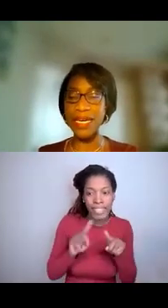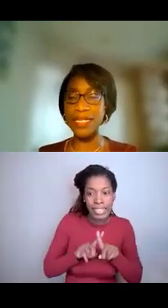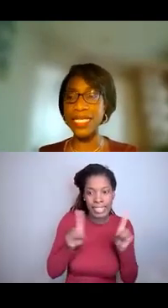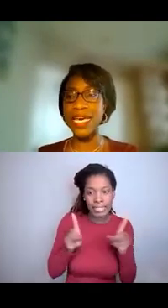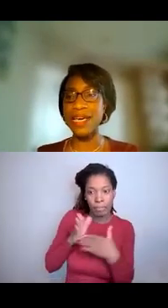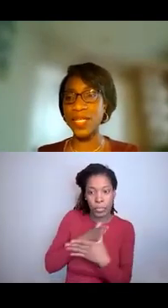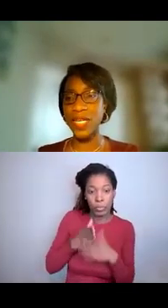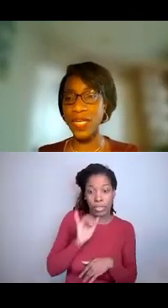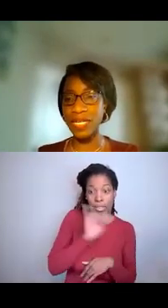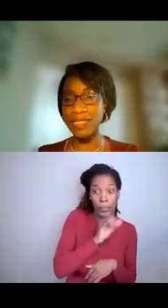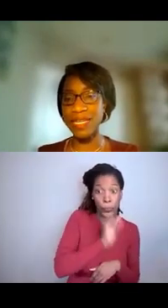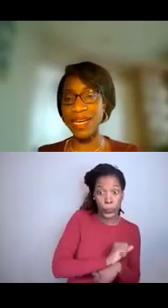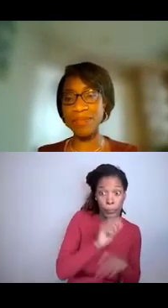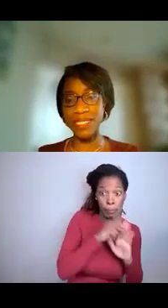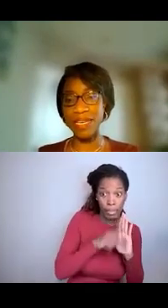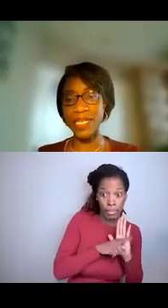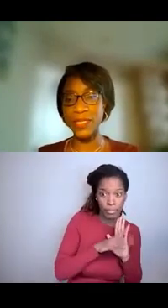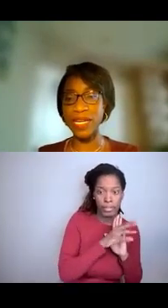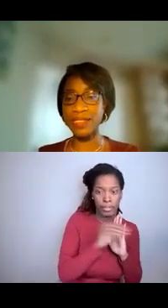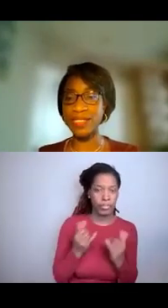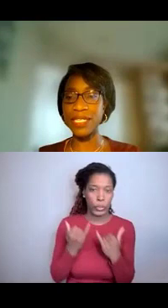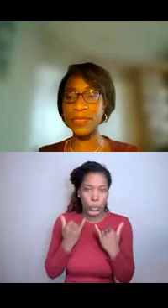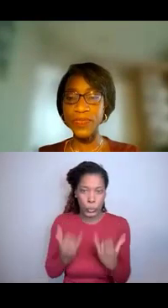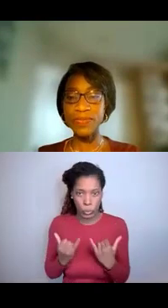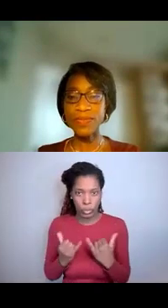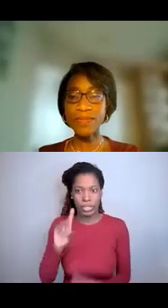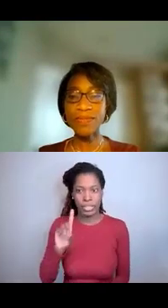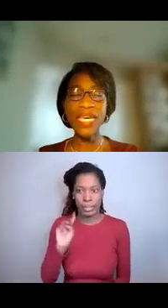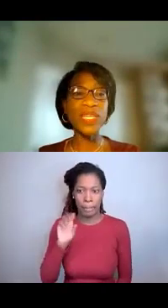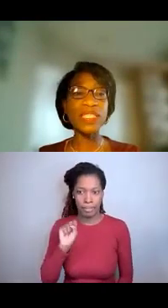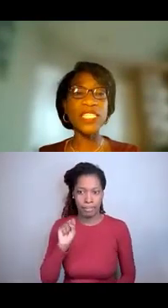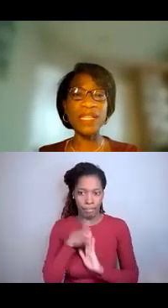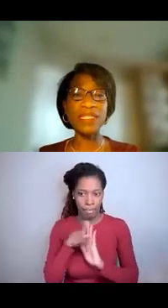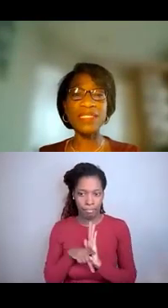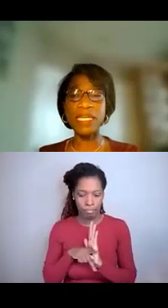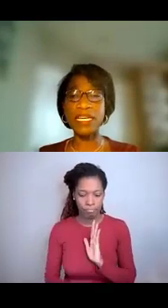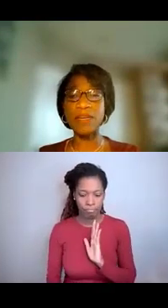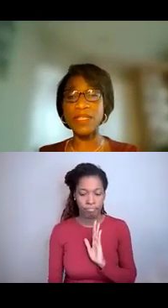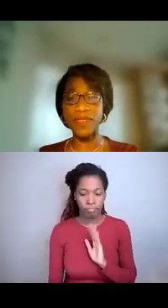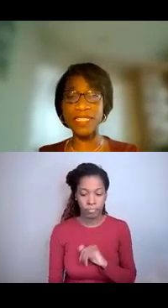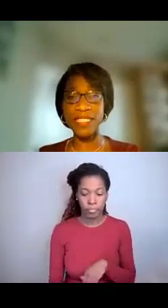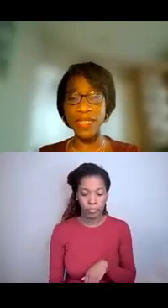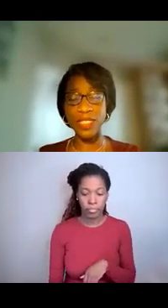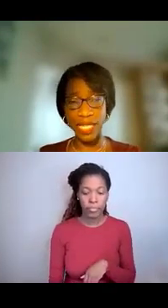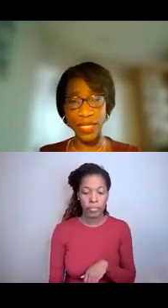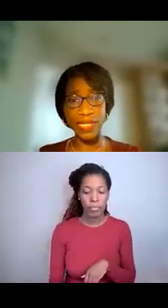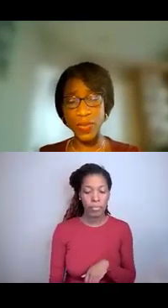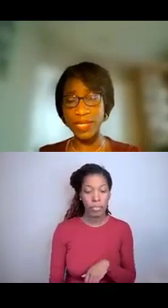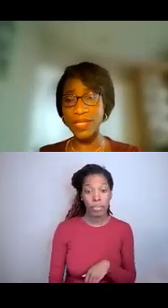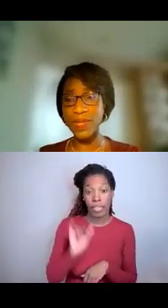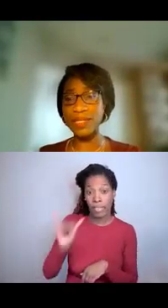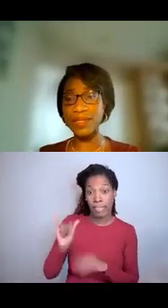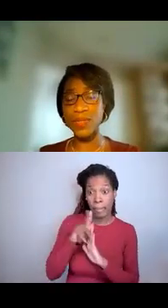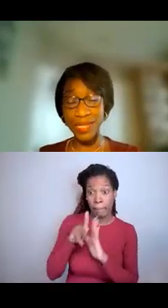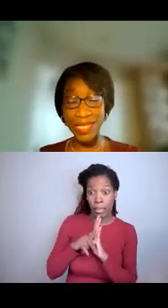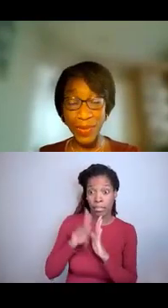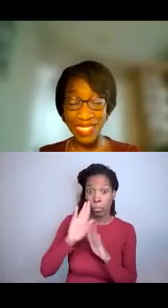and the current DMS Policy. And when this policy becomes effective in January 2023,